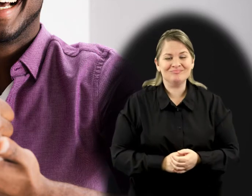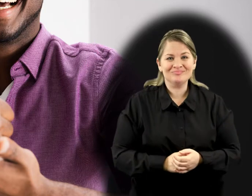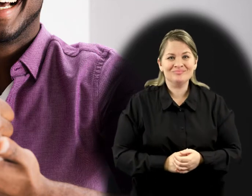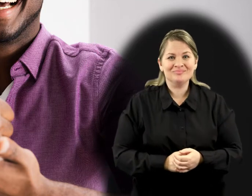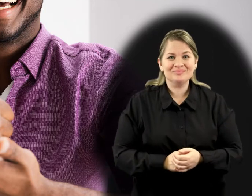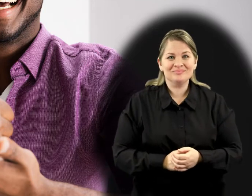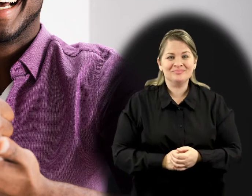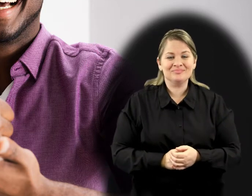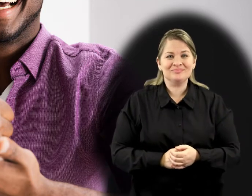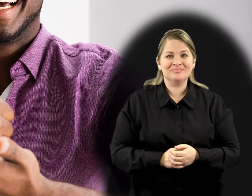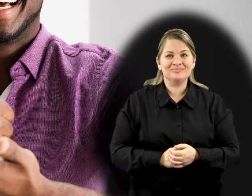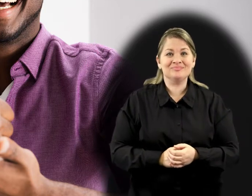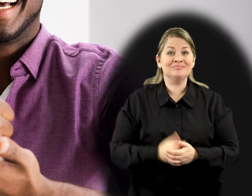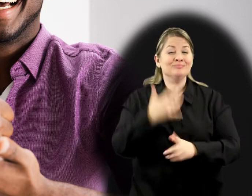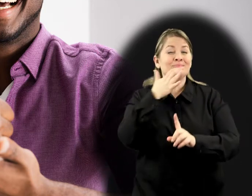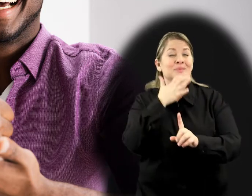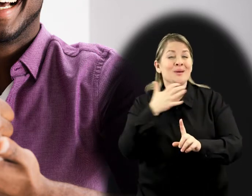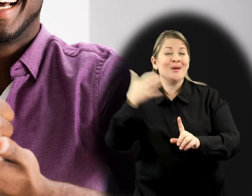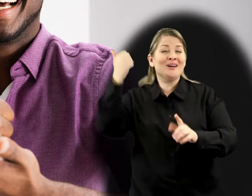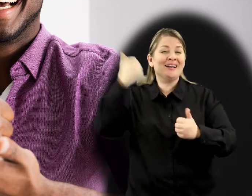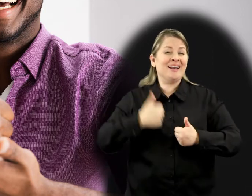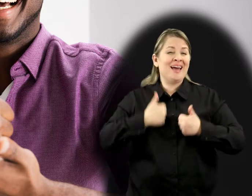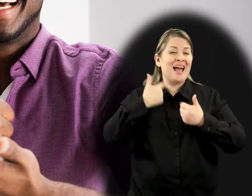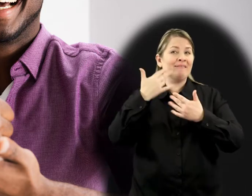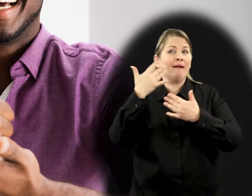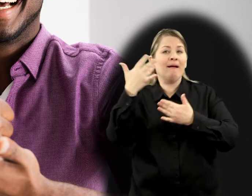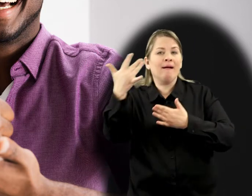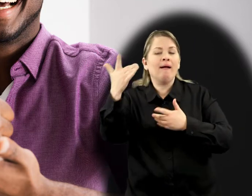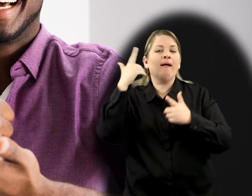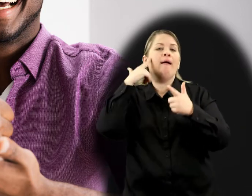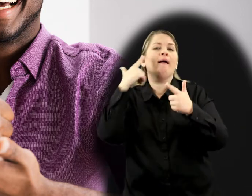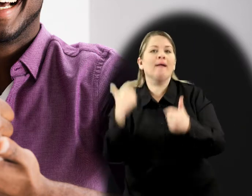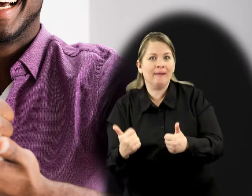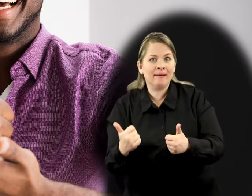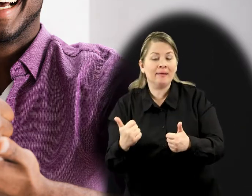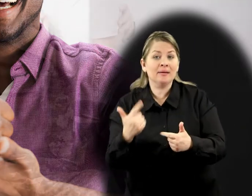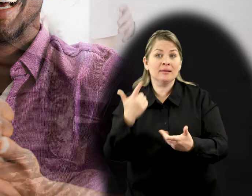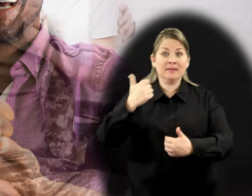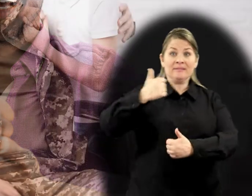it makes sense that what is effective for one person may not be effective for another.